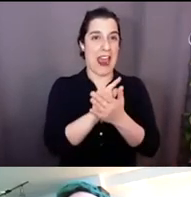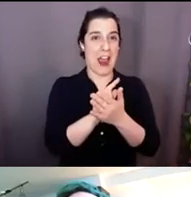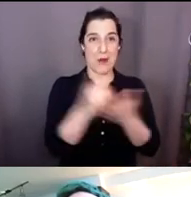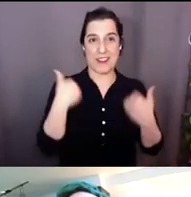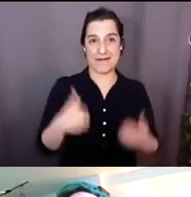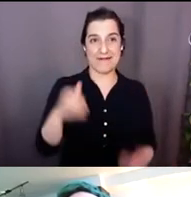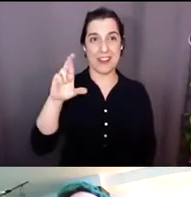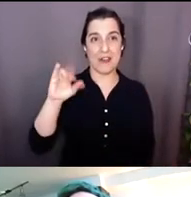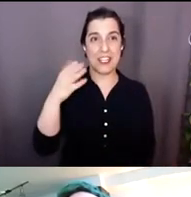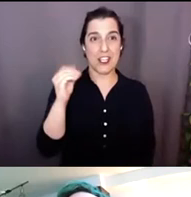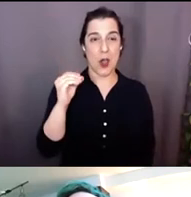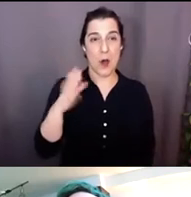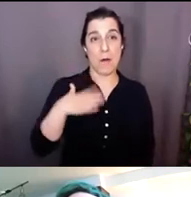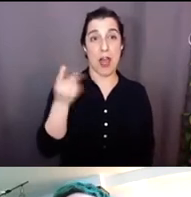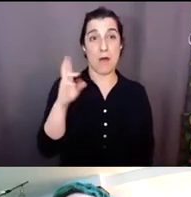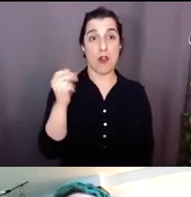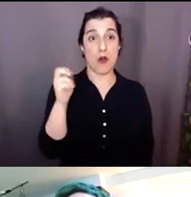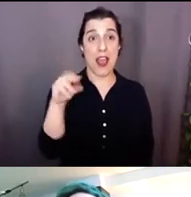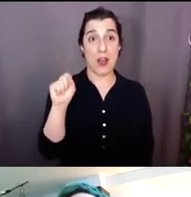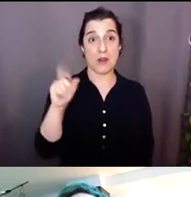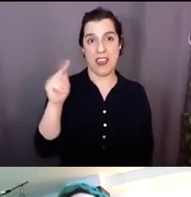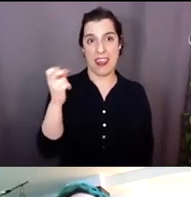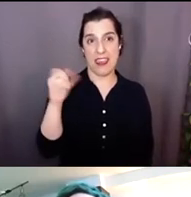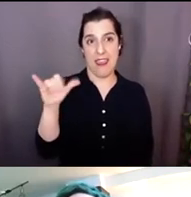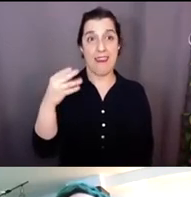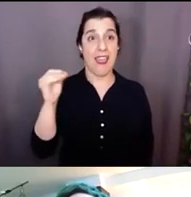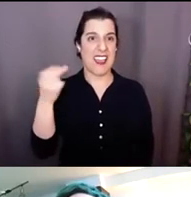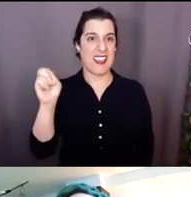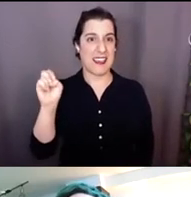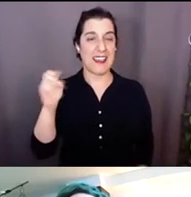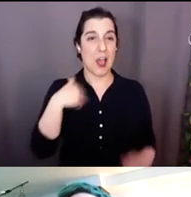My pronouns are they and he and I will be your host for tonight alongside my